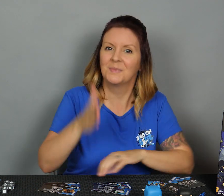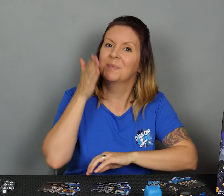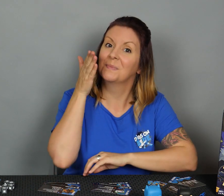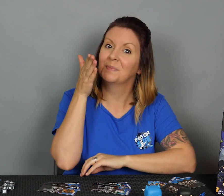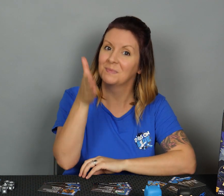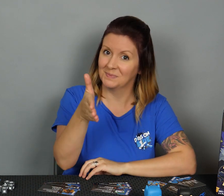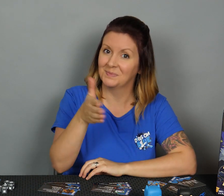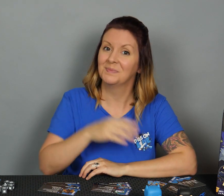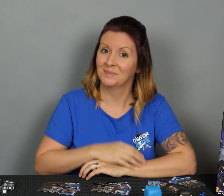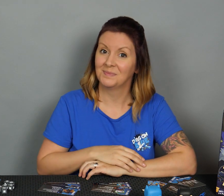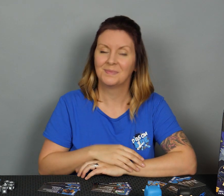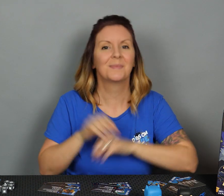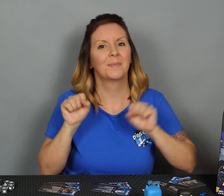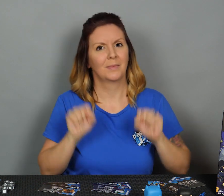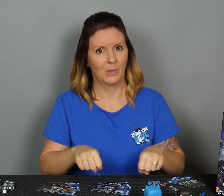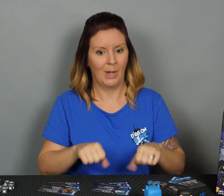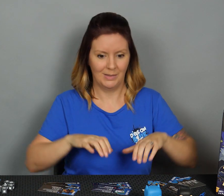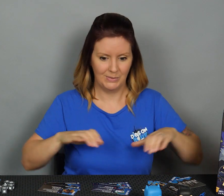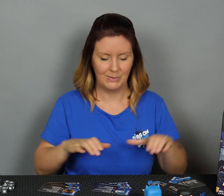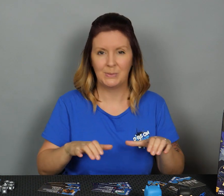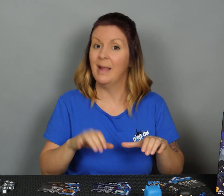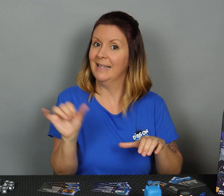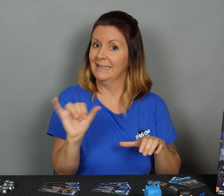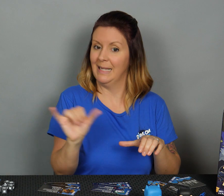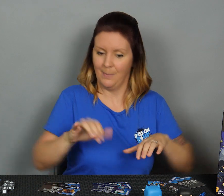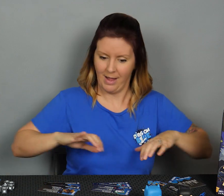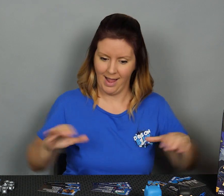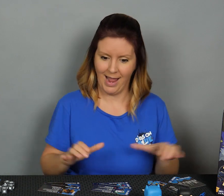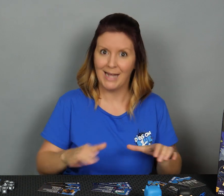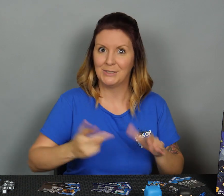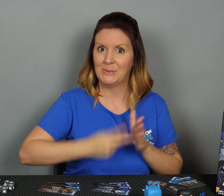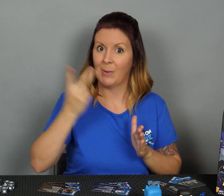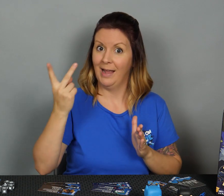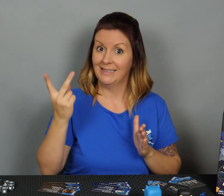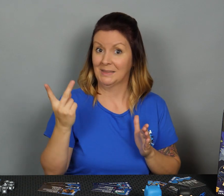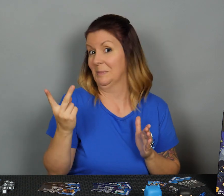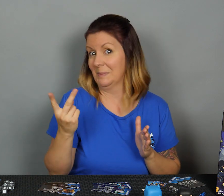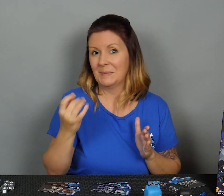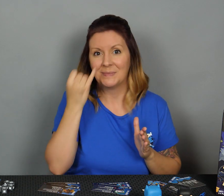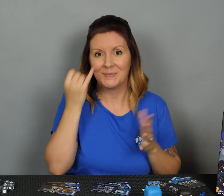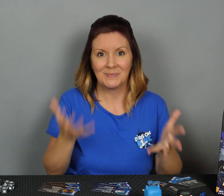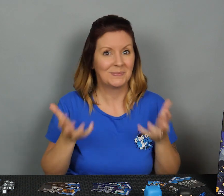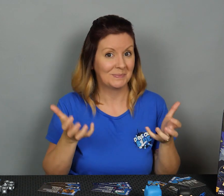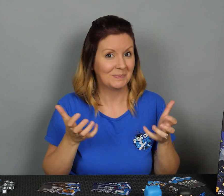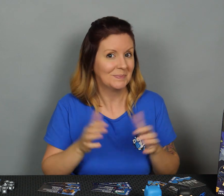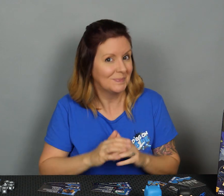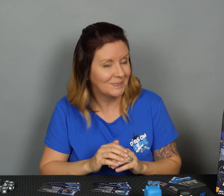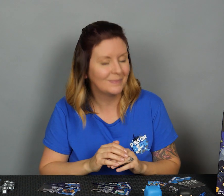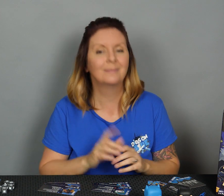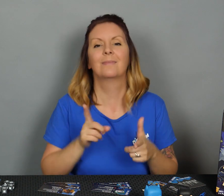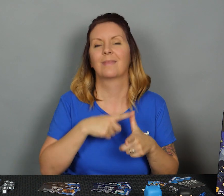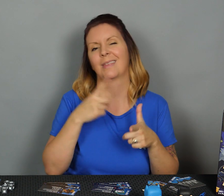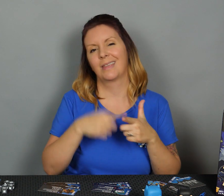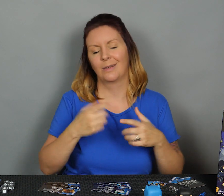You have 2 possible actions and you can perform the same action twice if you want.